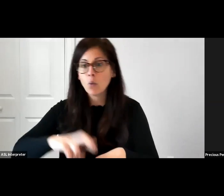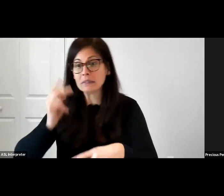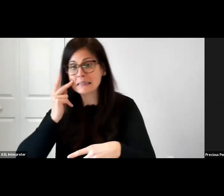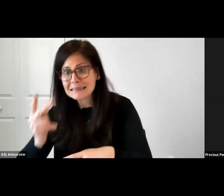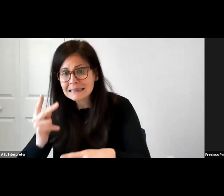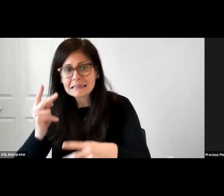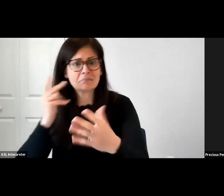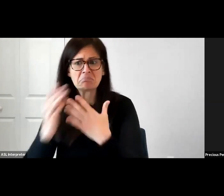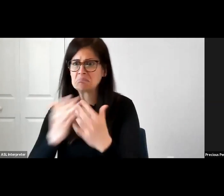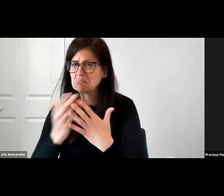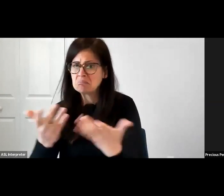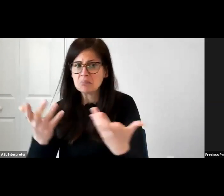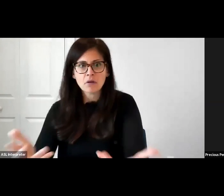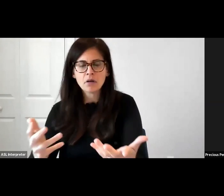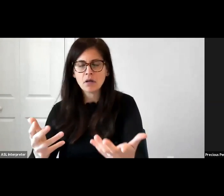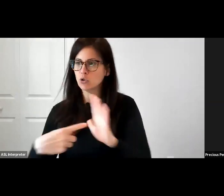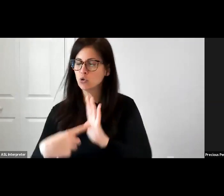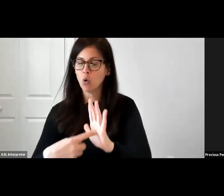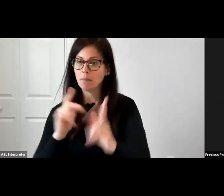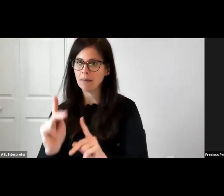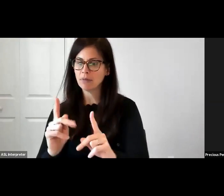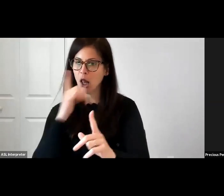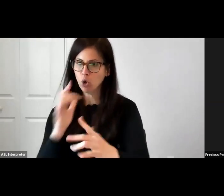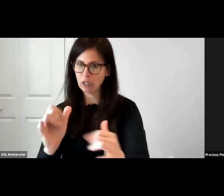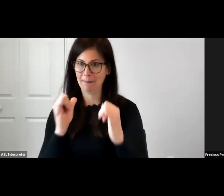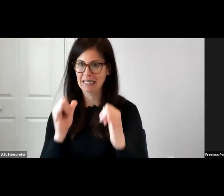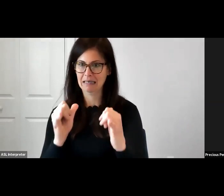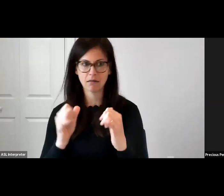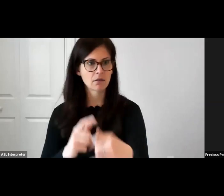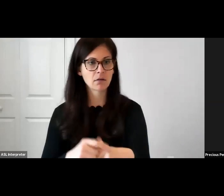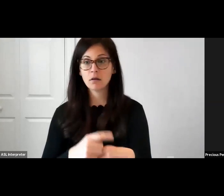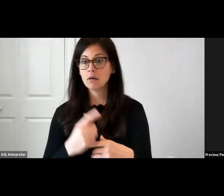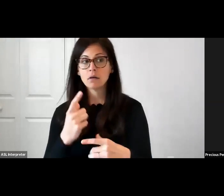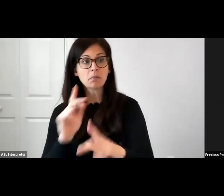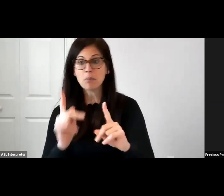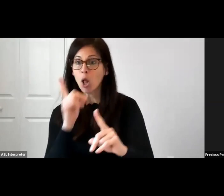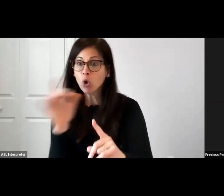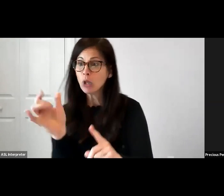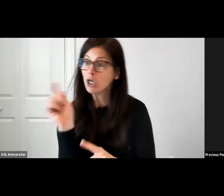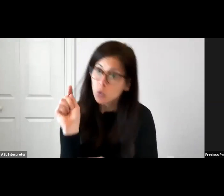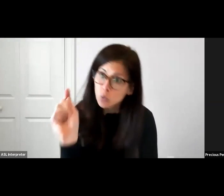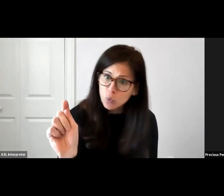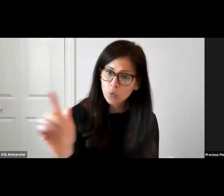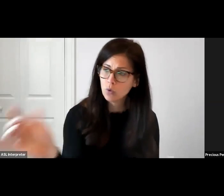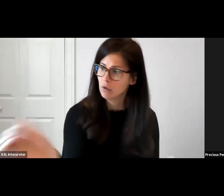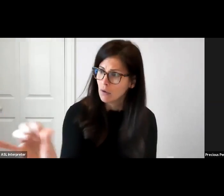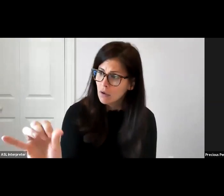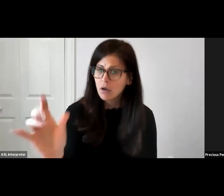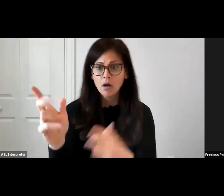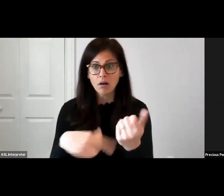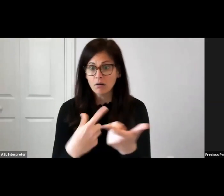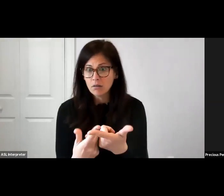hey, people that look like me, people that look like you, can do anything that they put their mind to and you can follow your dreams.